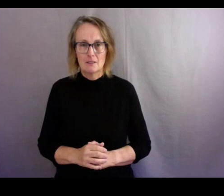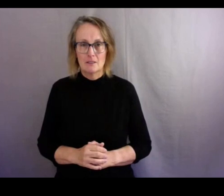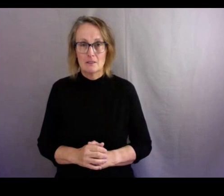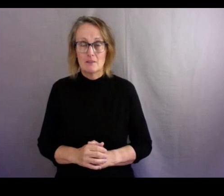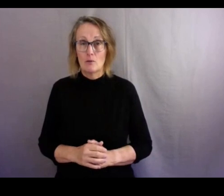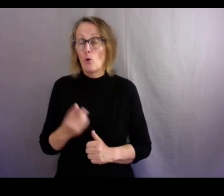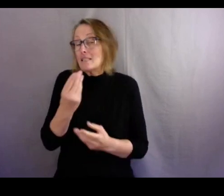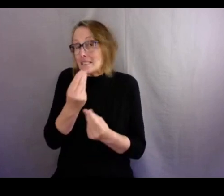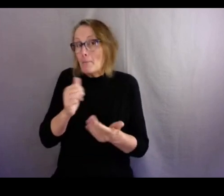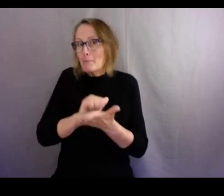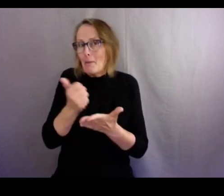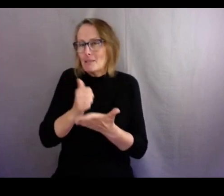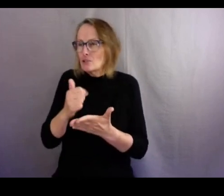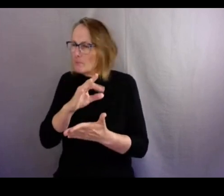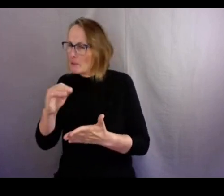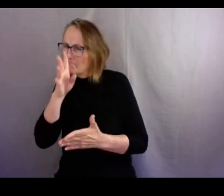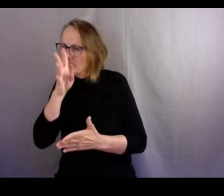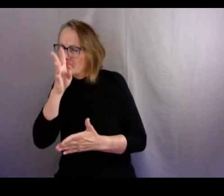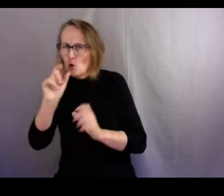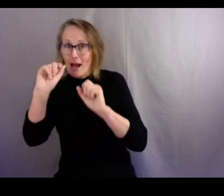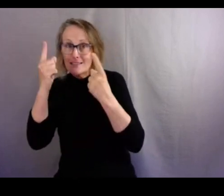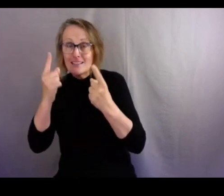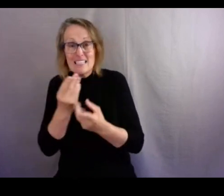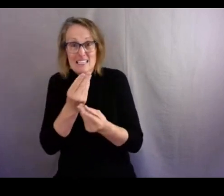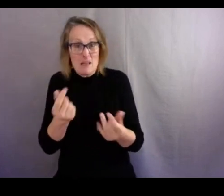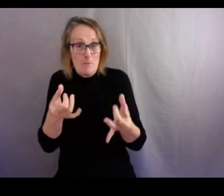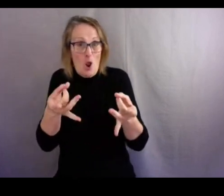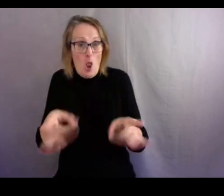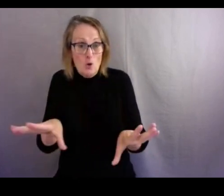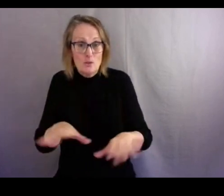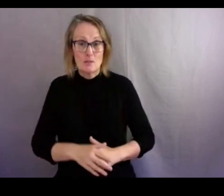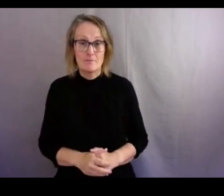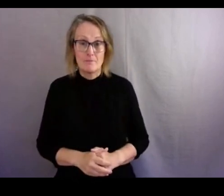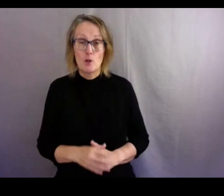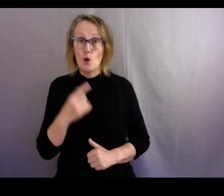Half of them is probably lost. According to the inventory of his belongings at his death,